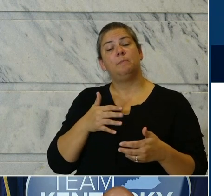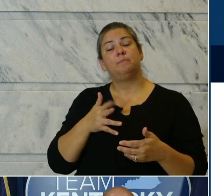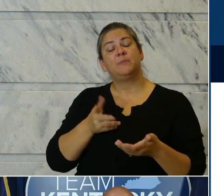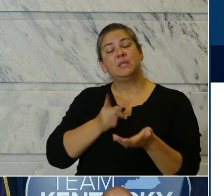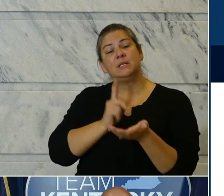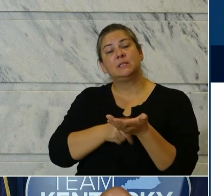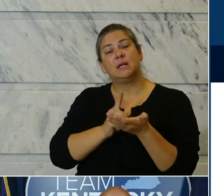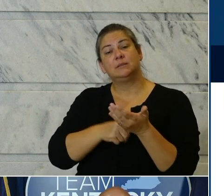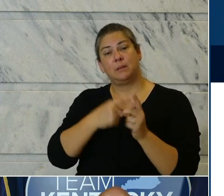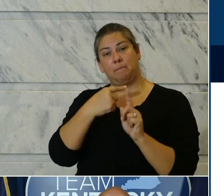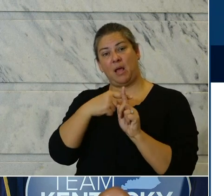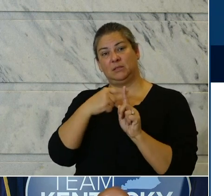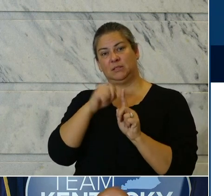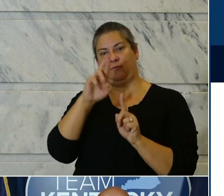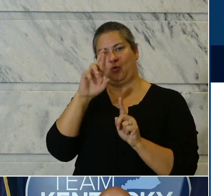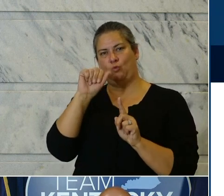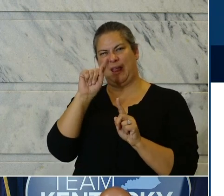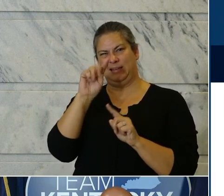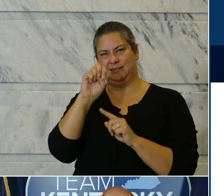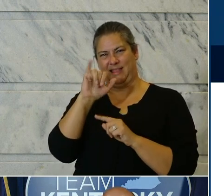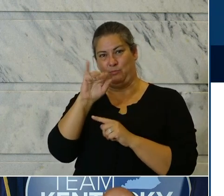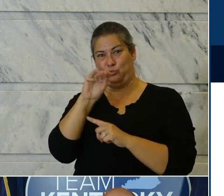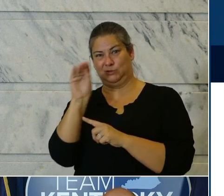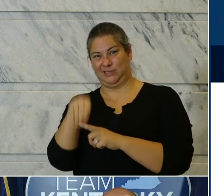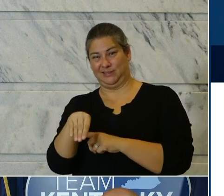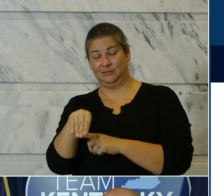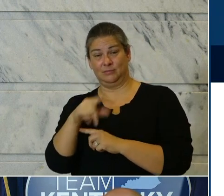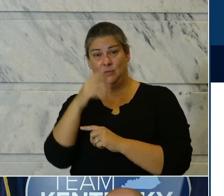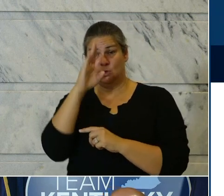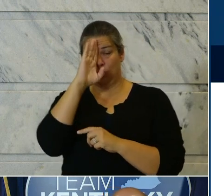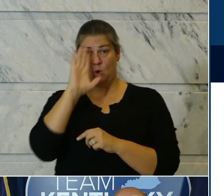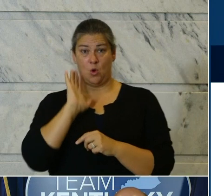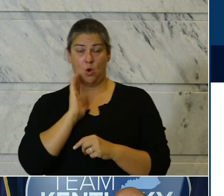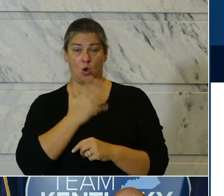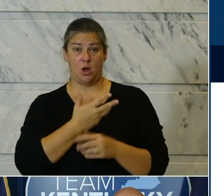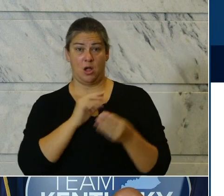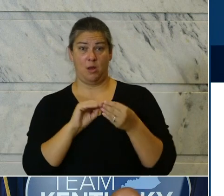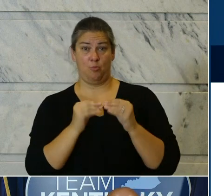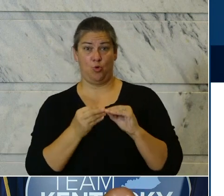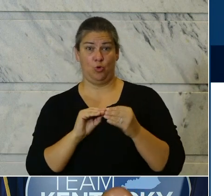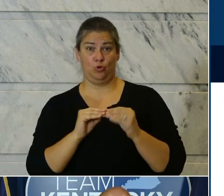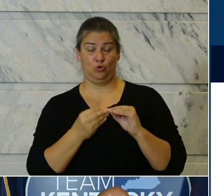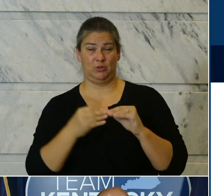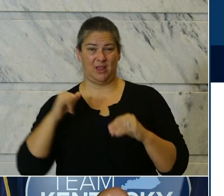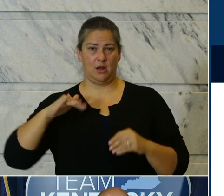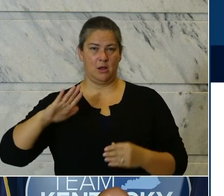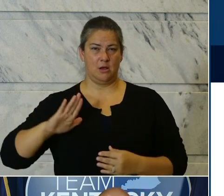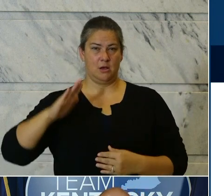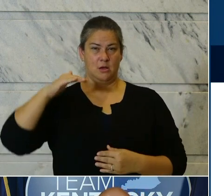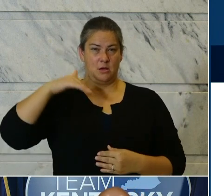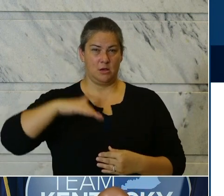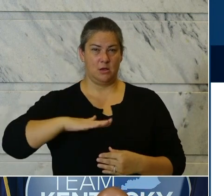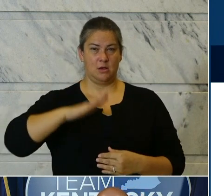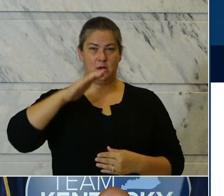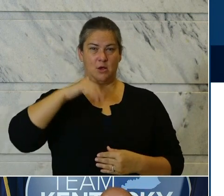TO ADDRESS THE POSITIVITY. RATE THE INCIDENCE RATE. THE DATA IS